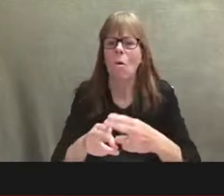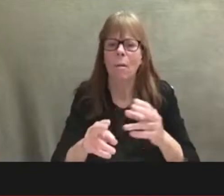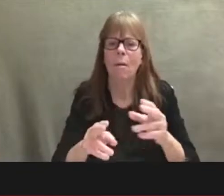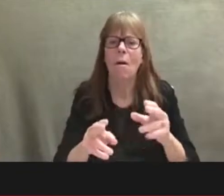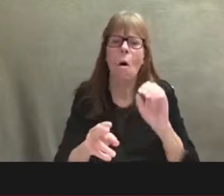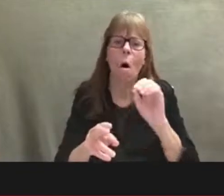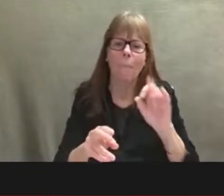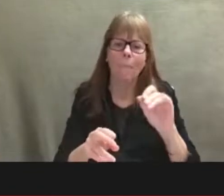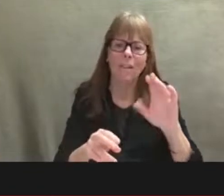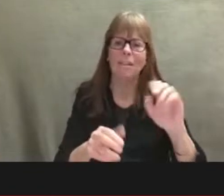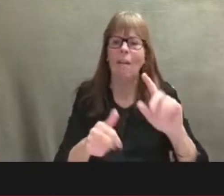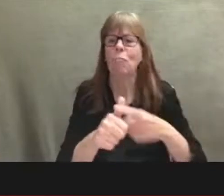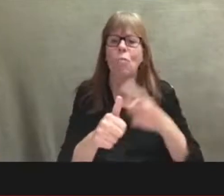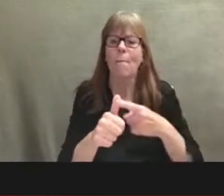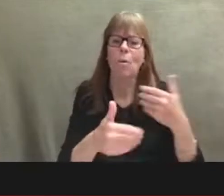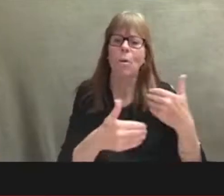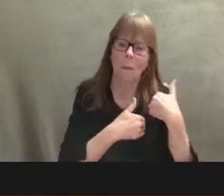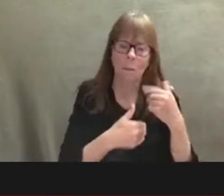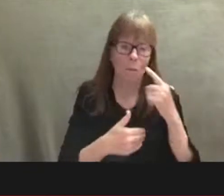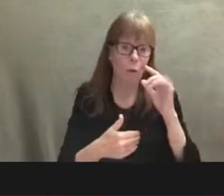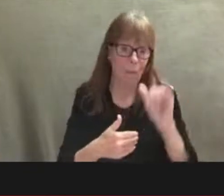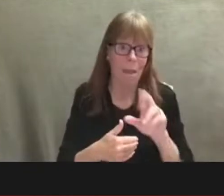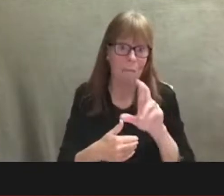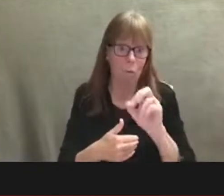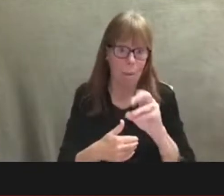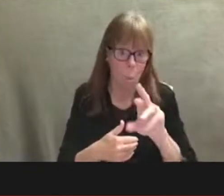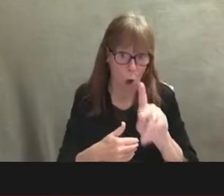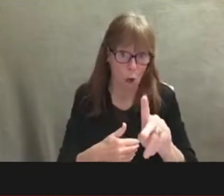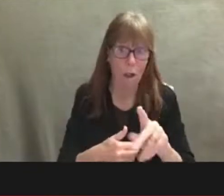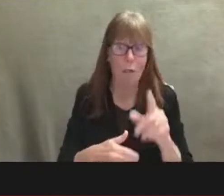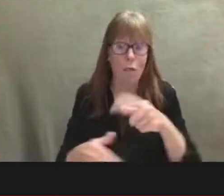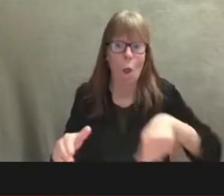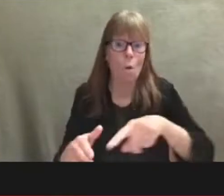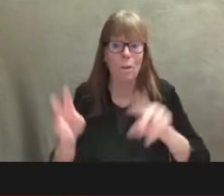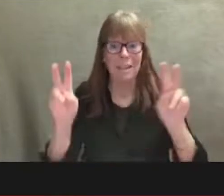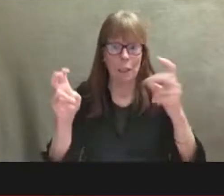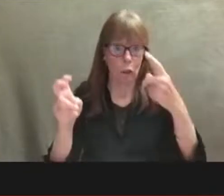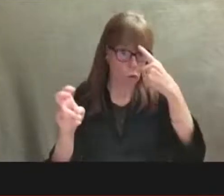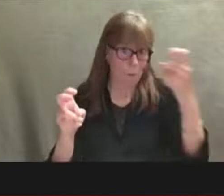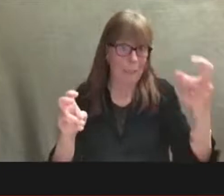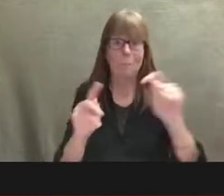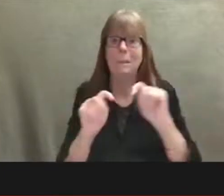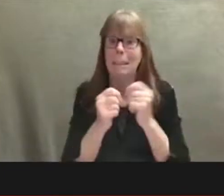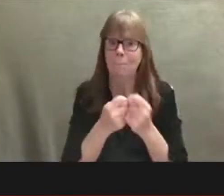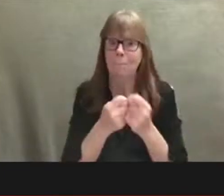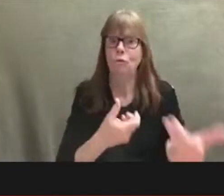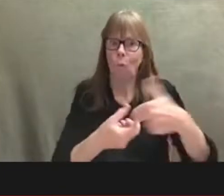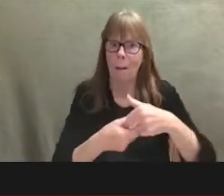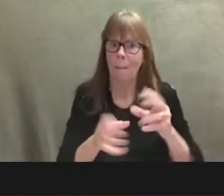components. Certain members of our dream team participated in some of those meetings with us.